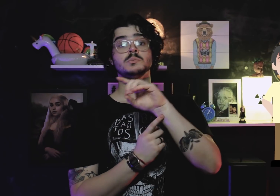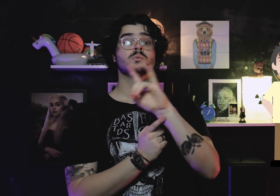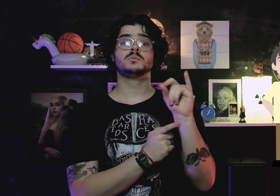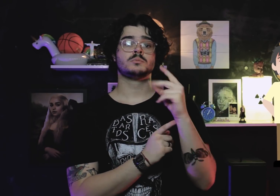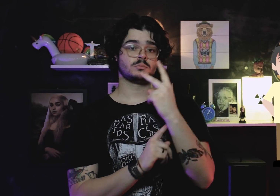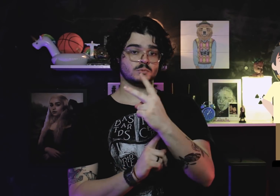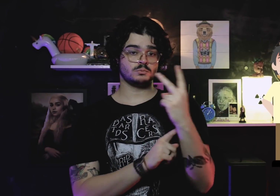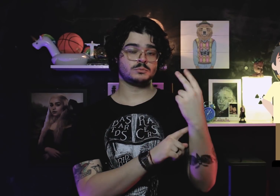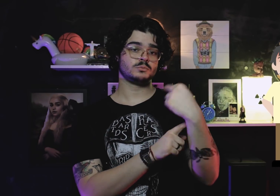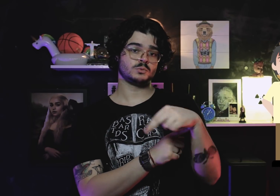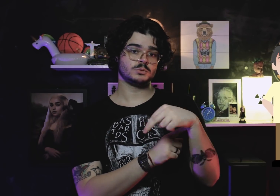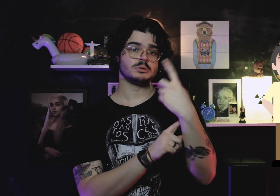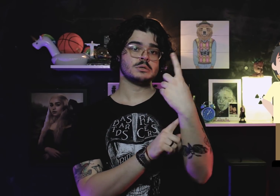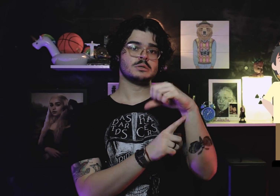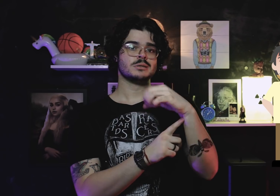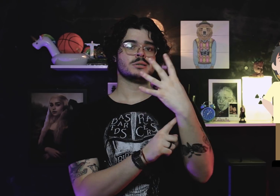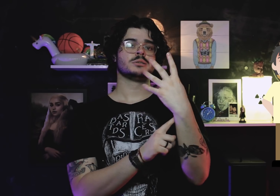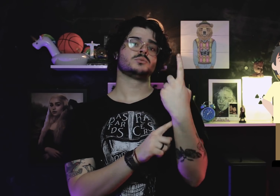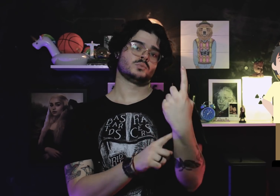on November 22, 1941,